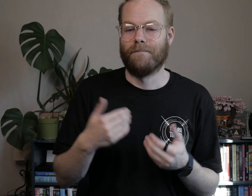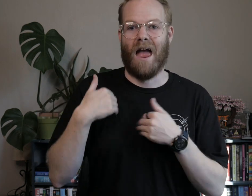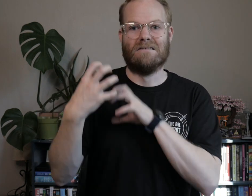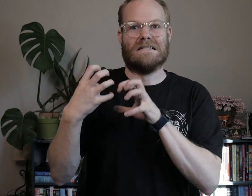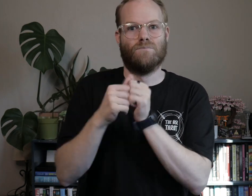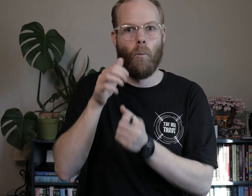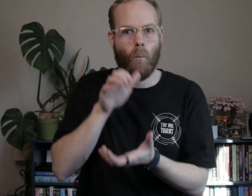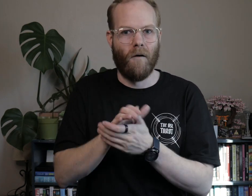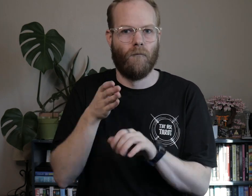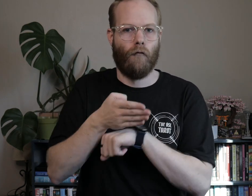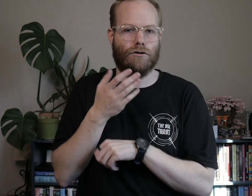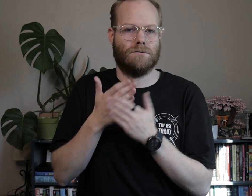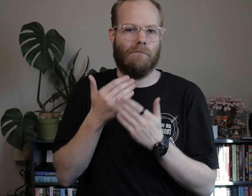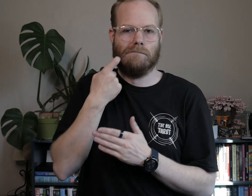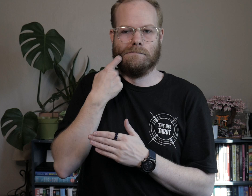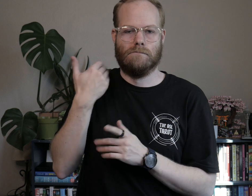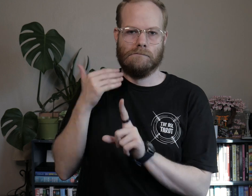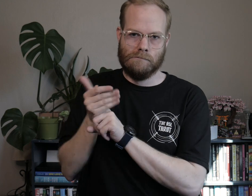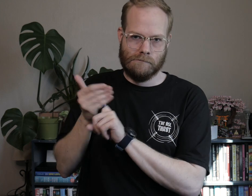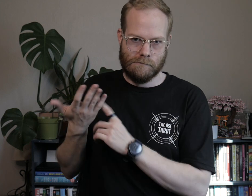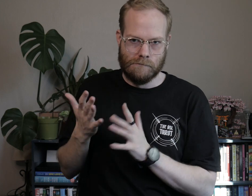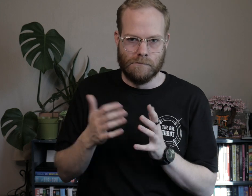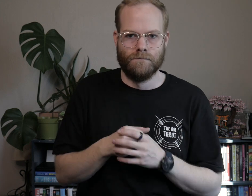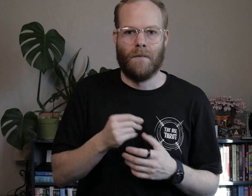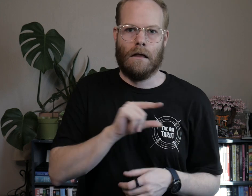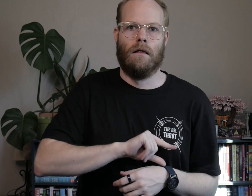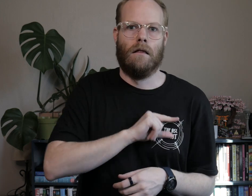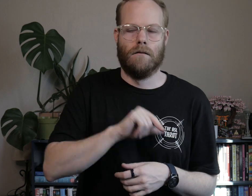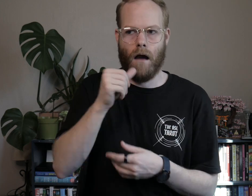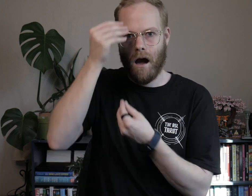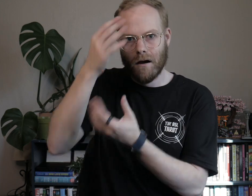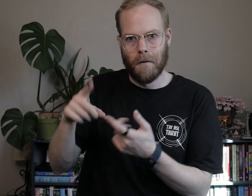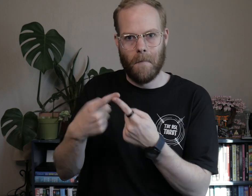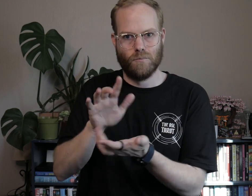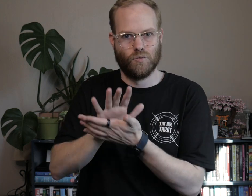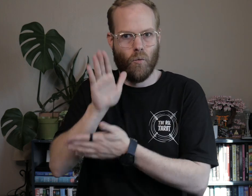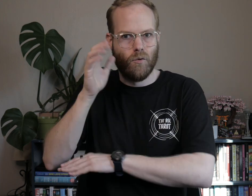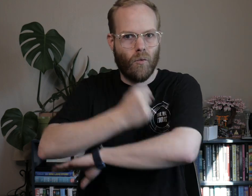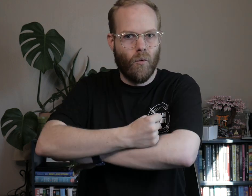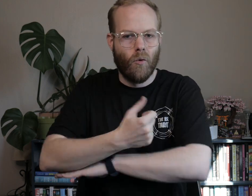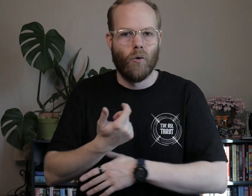There’s conflict with her wife over some previous indiscretions, and guilt about not sharing the school closing with her.